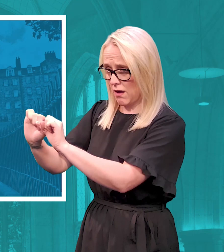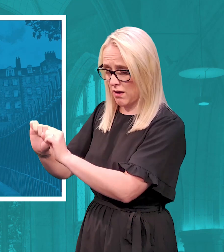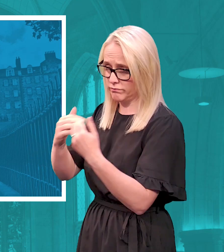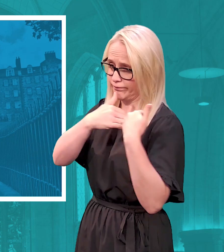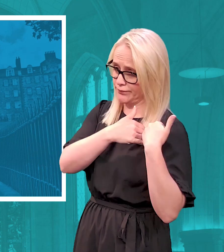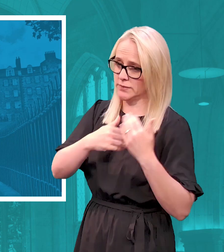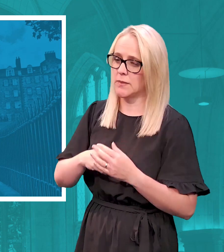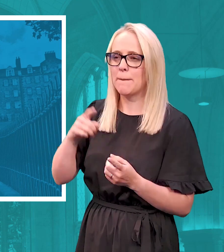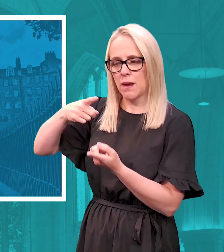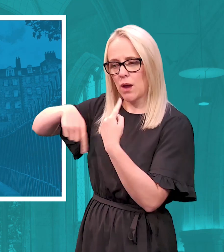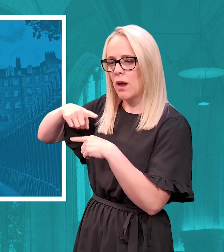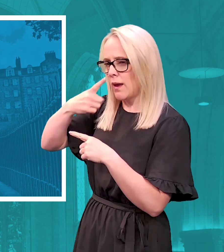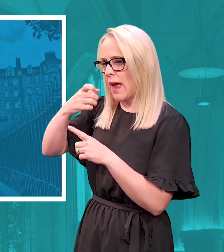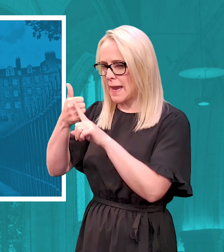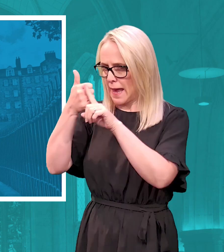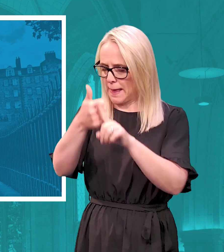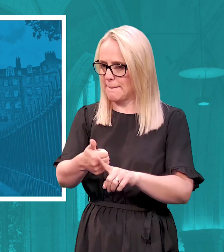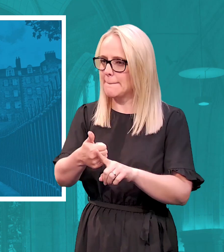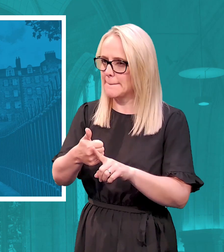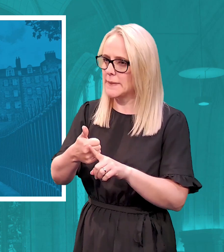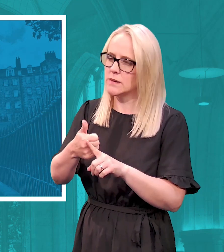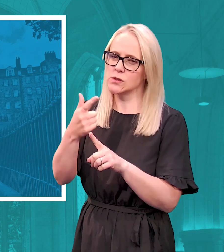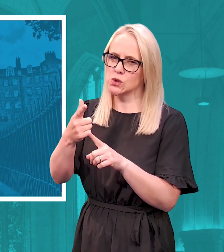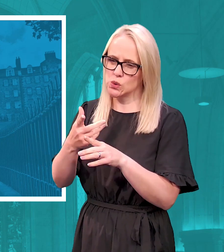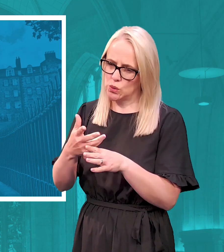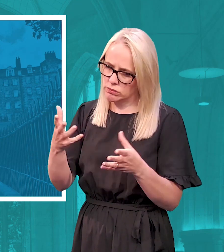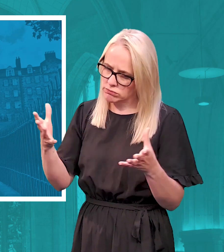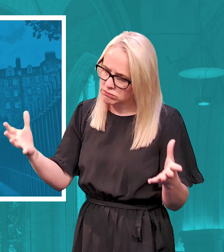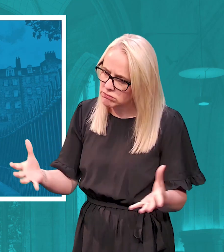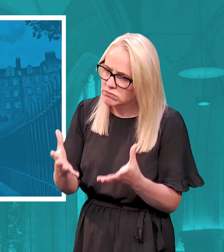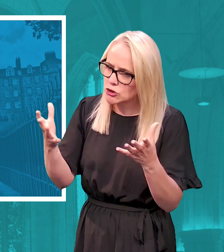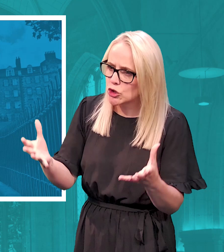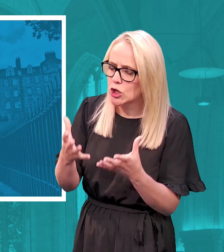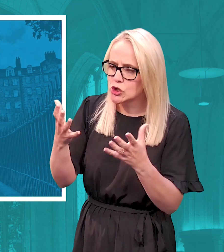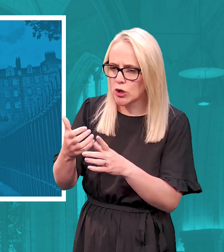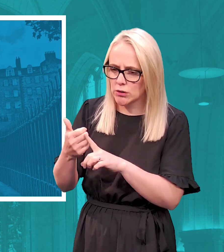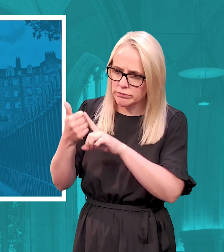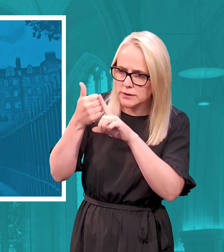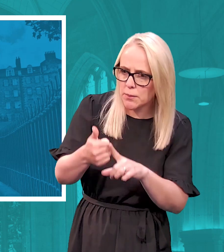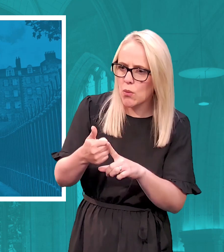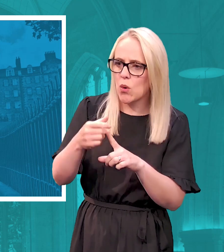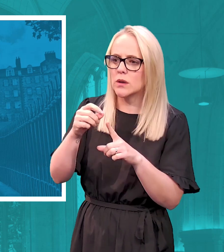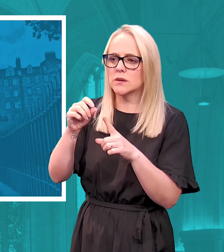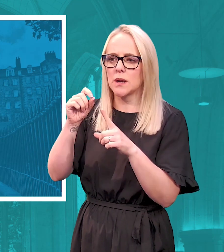to support and contribute to Faith Nurture Forum's proposed Presbytery Mission Plan Act.